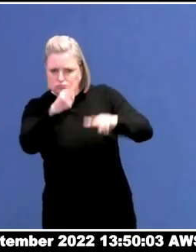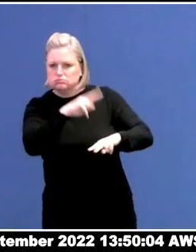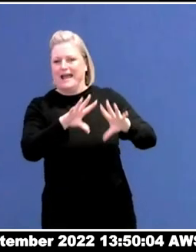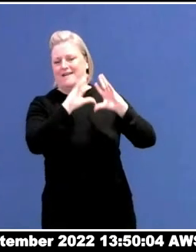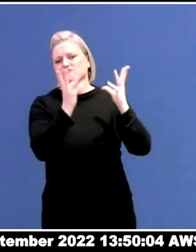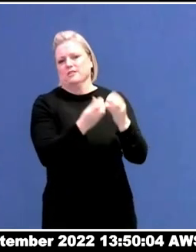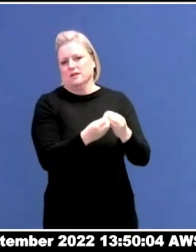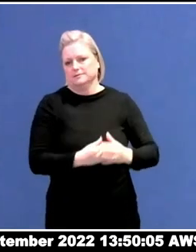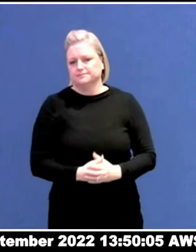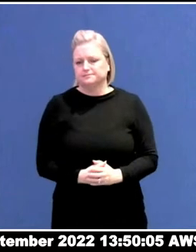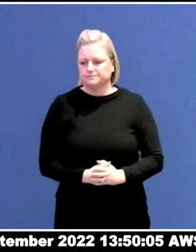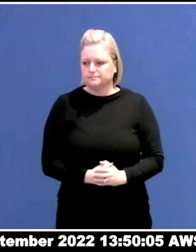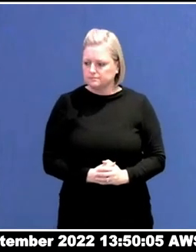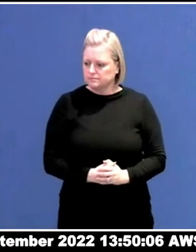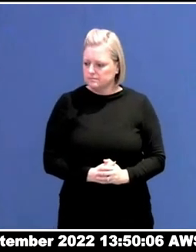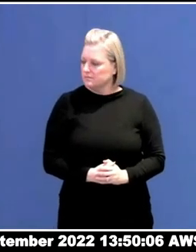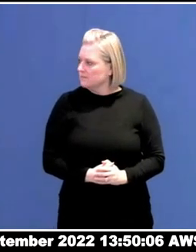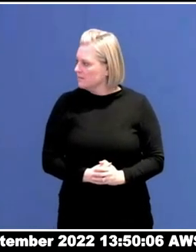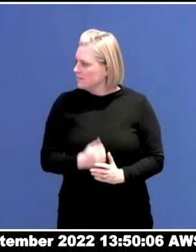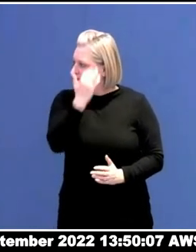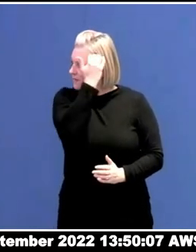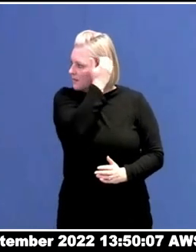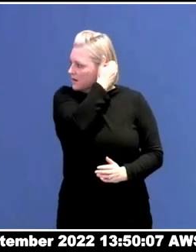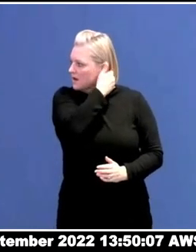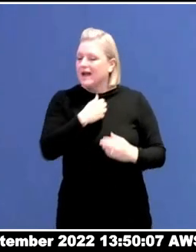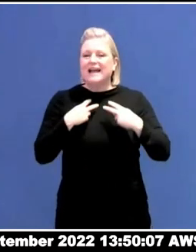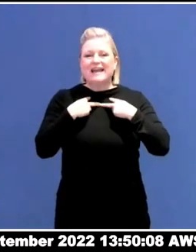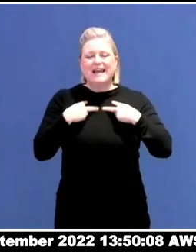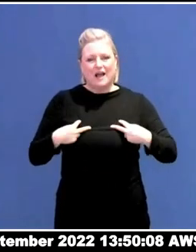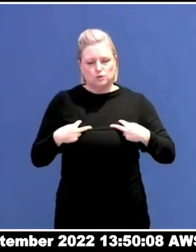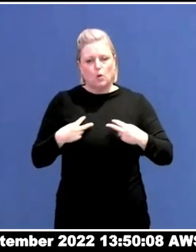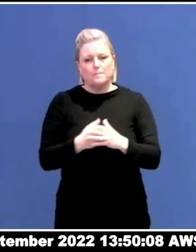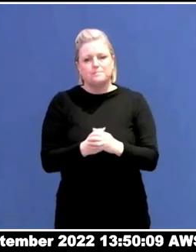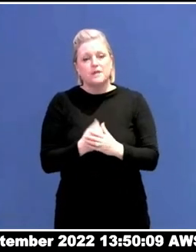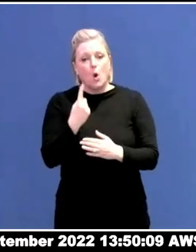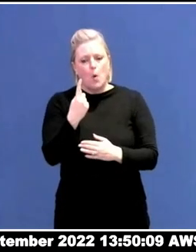Correct. MR GRIFFIN: I want to move on to another discrete issue which has become the subject of evidence in this inquiry.